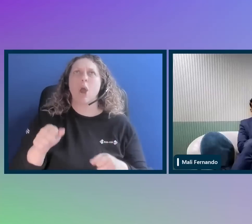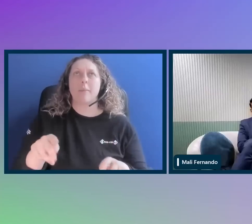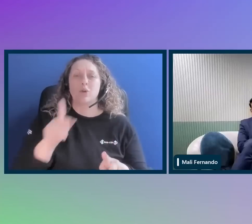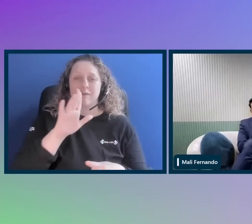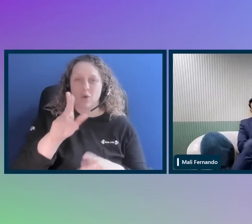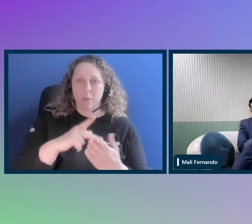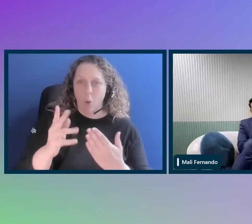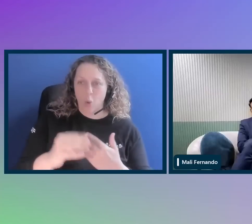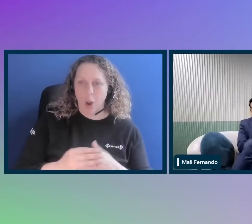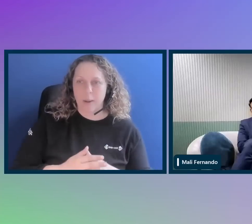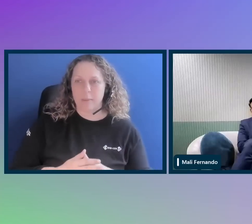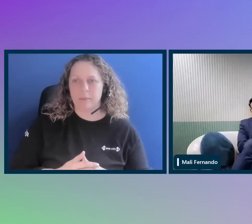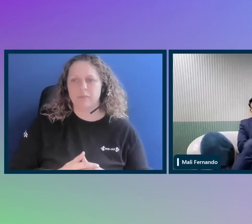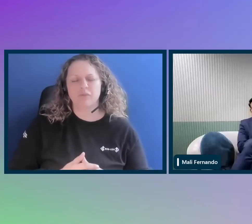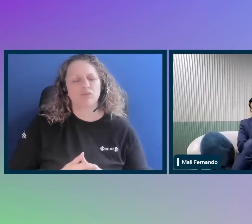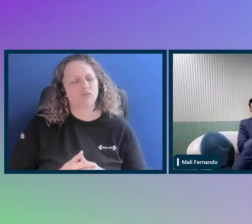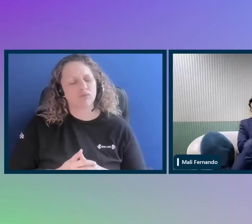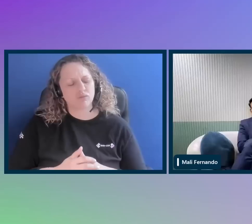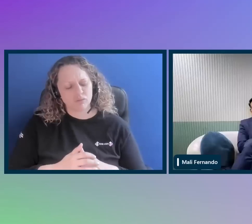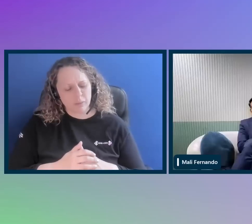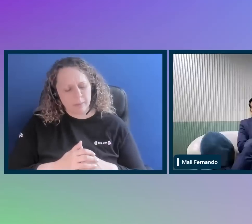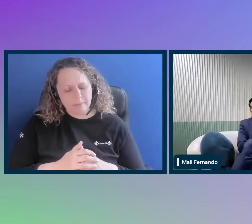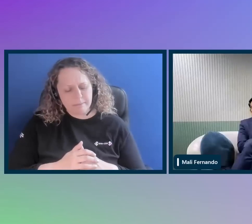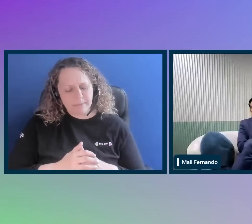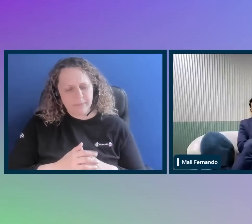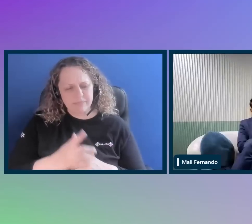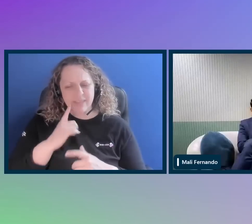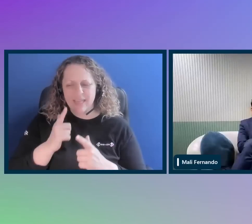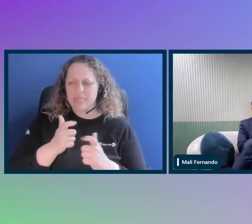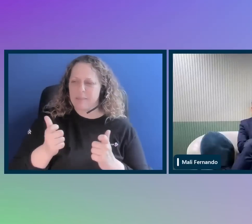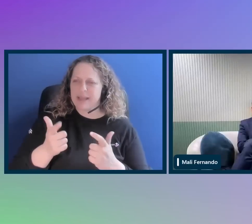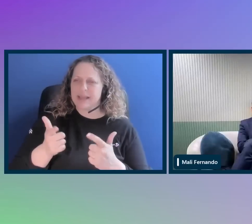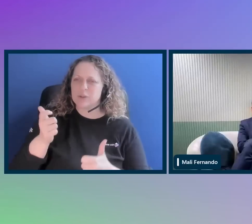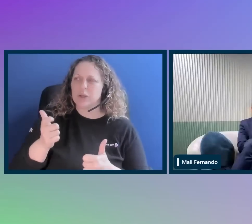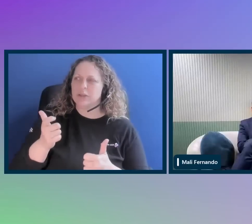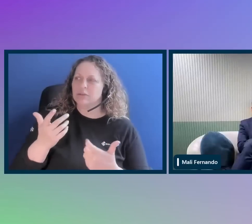Very good. For us, I think the biggest opportunity is to inspire others.